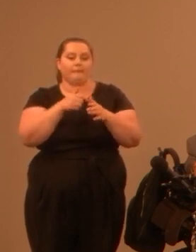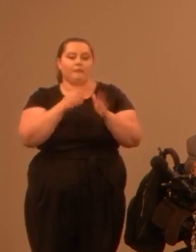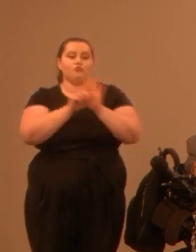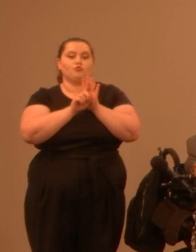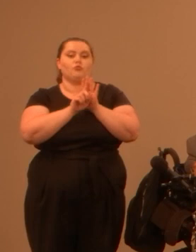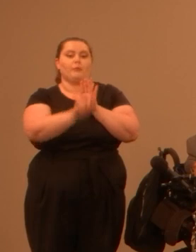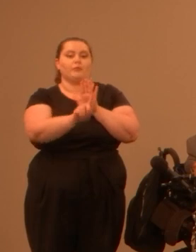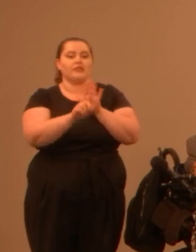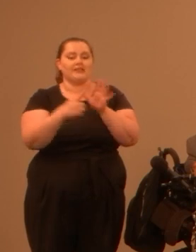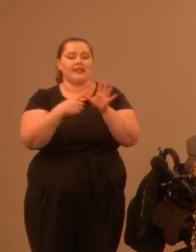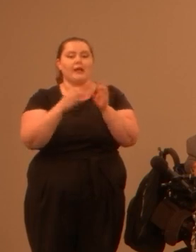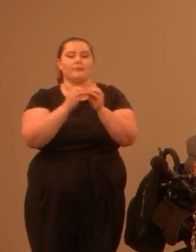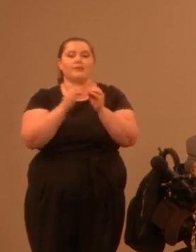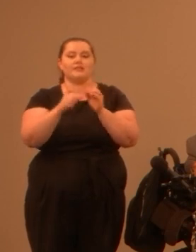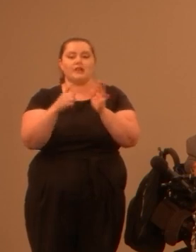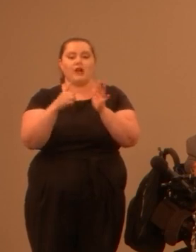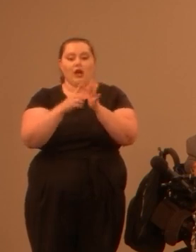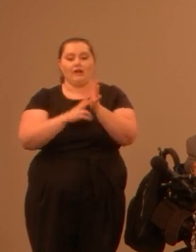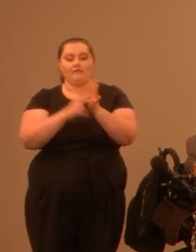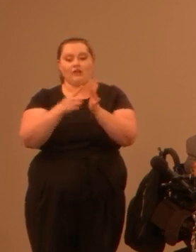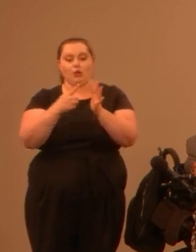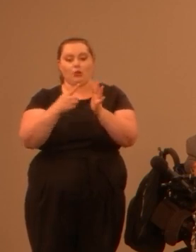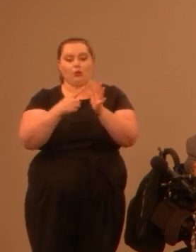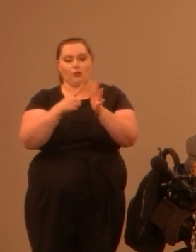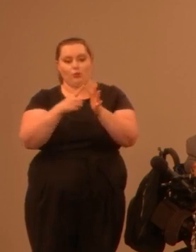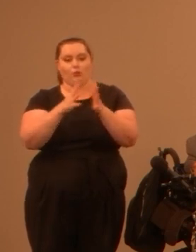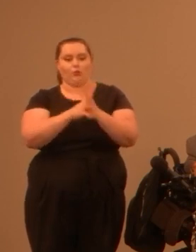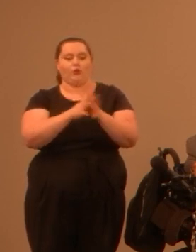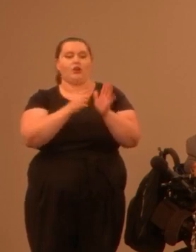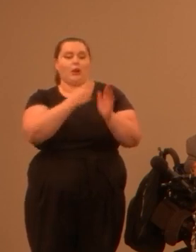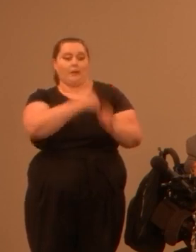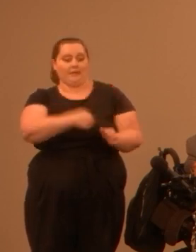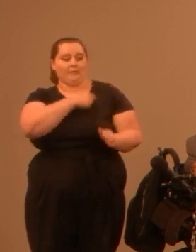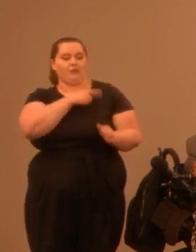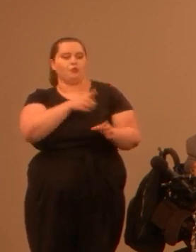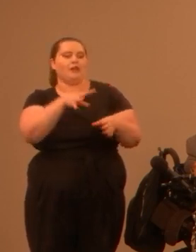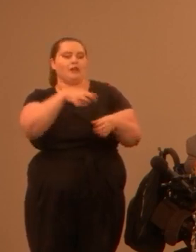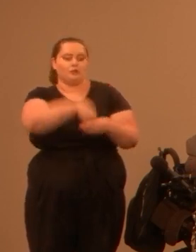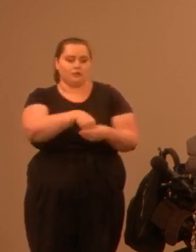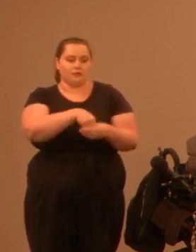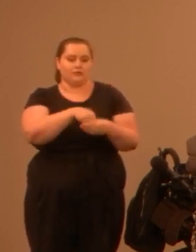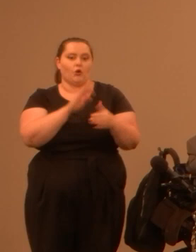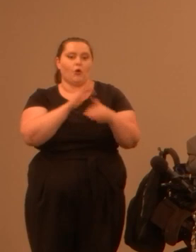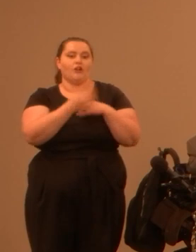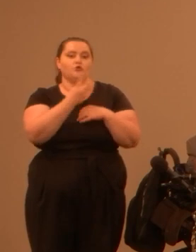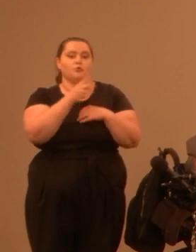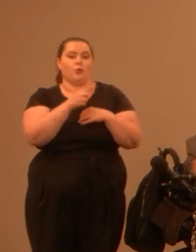ABC iViews' commitment to inclusivity. With over 2.1 million weekly users,